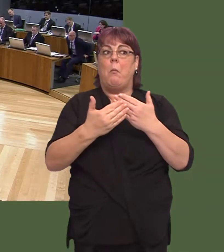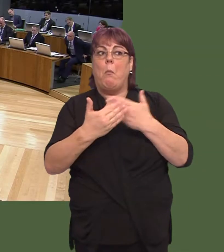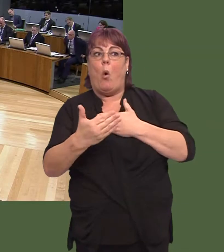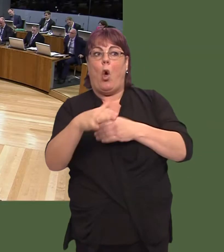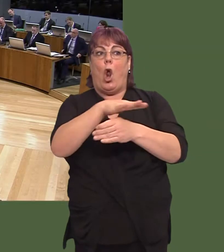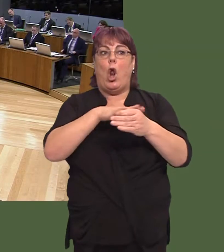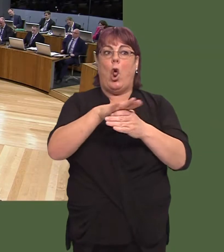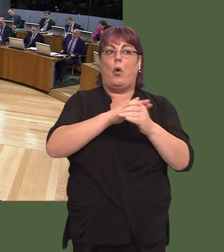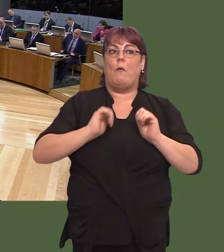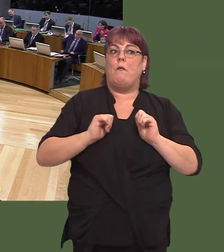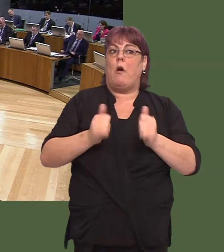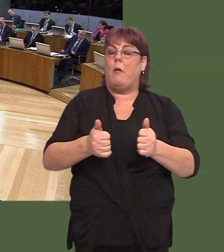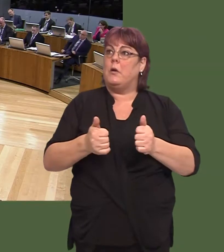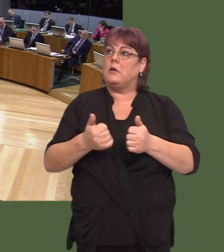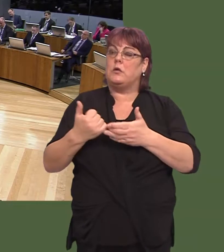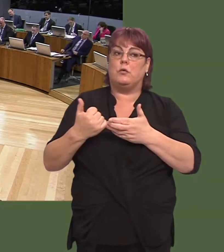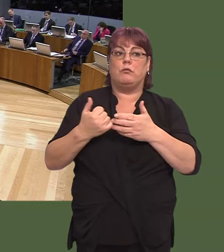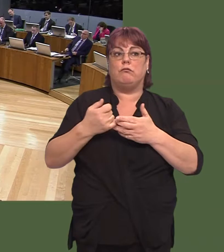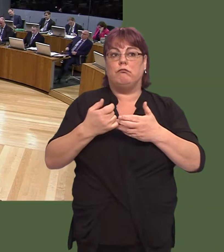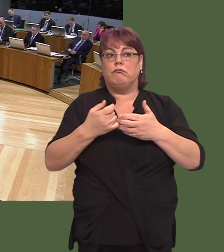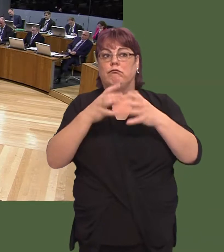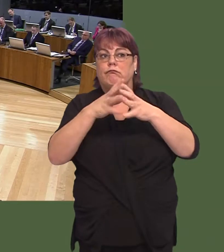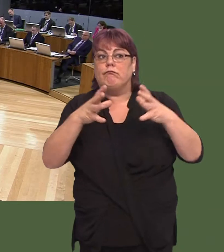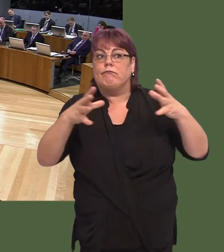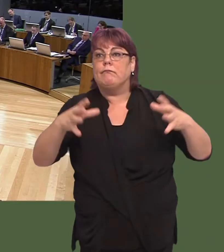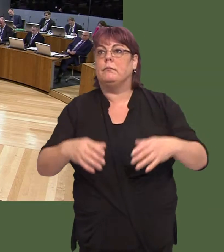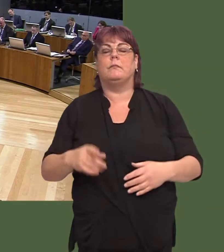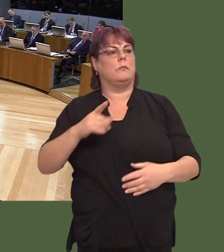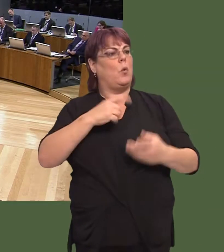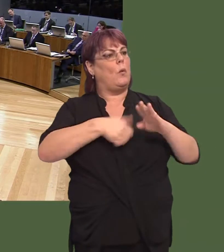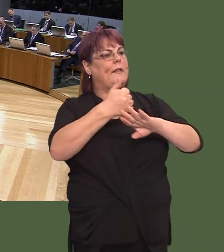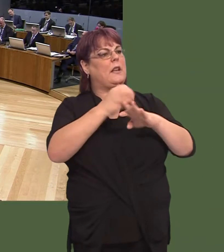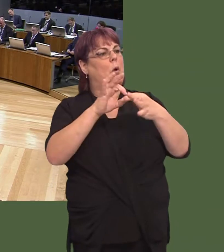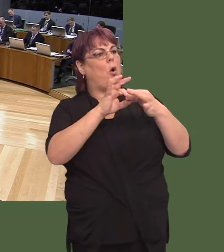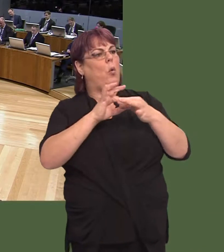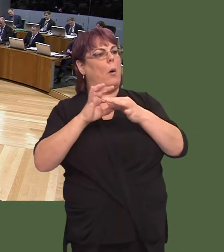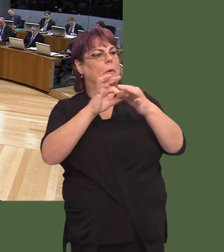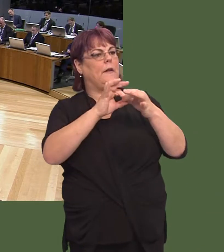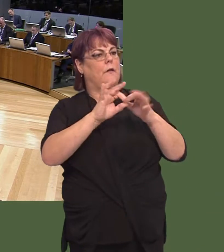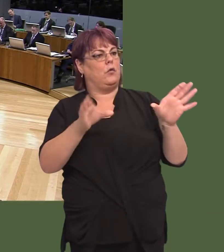Carwyn Jones: Well, a co-operative group has been established, and that includes some from